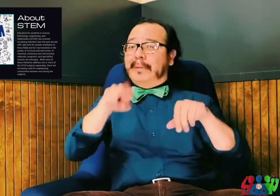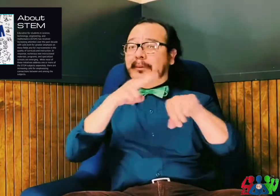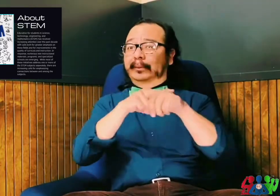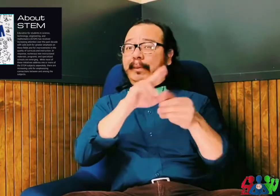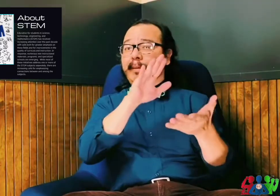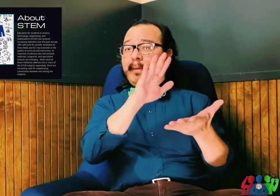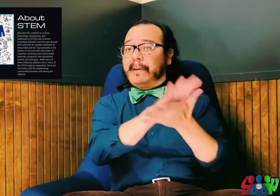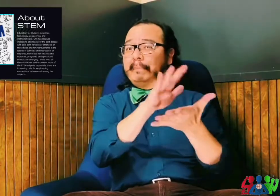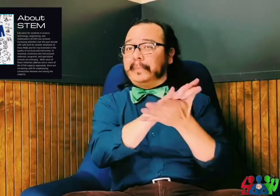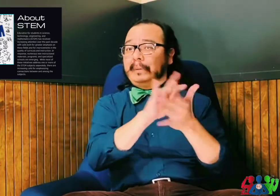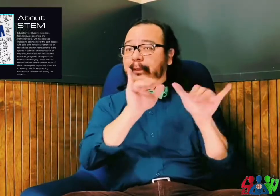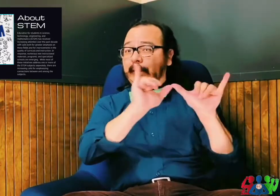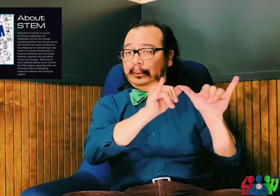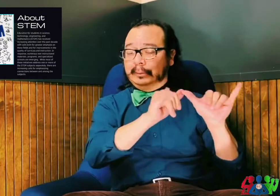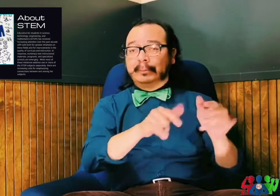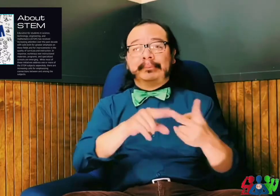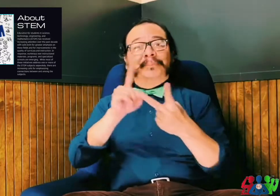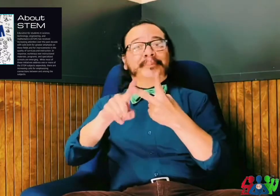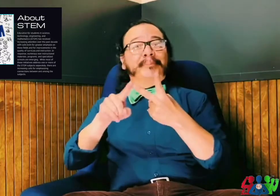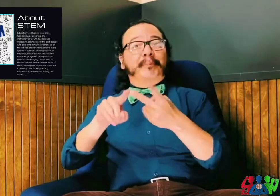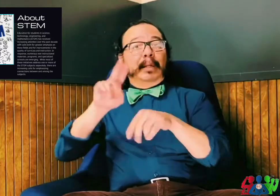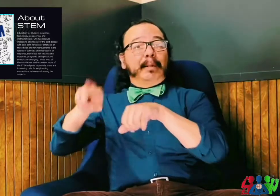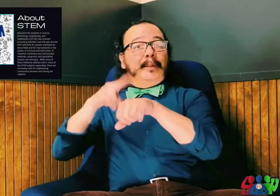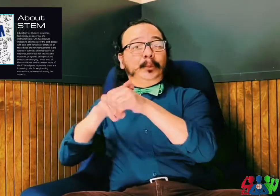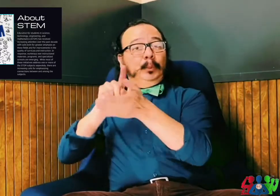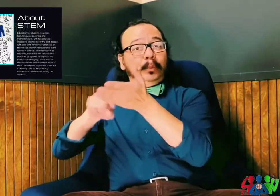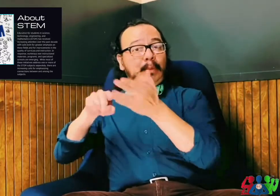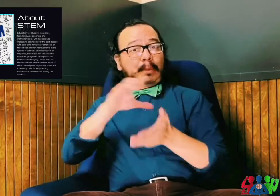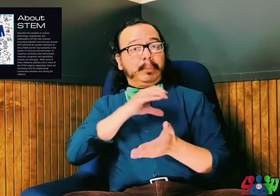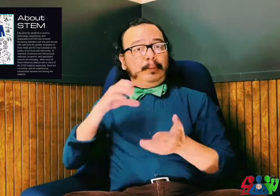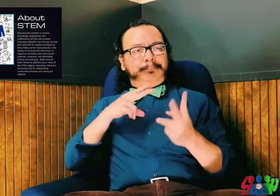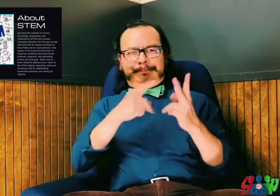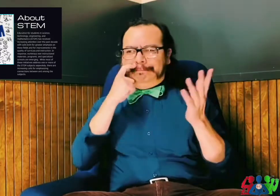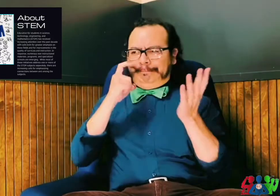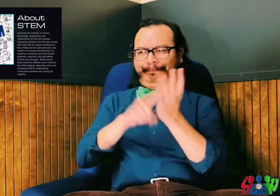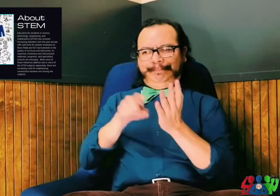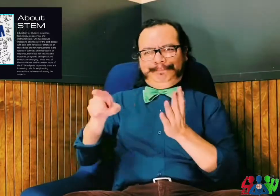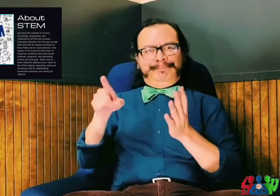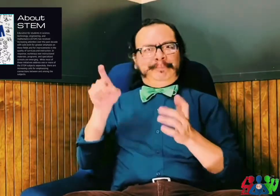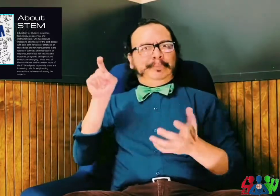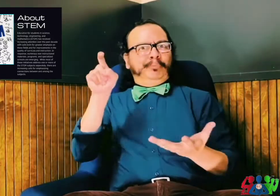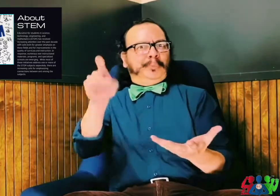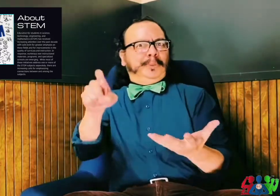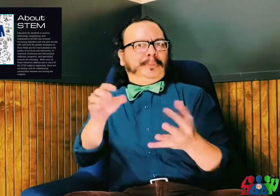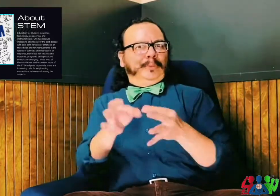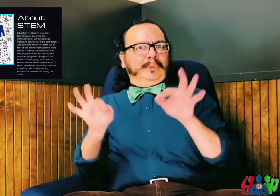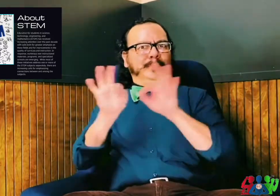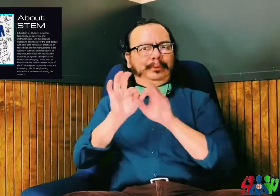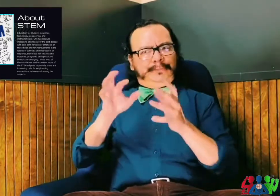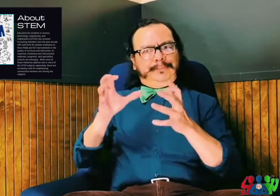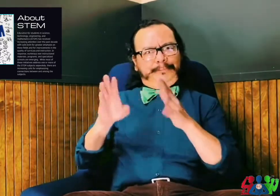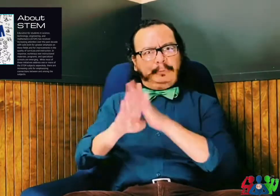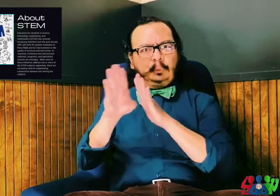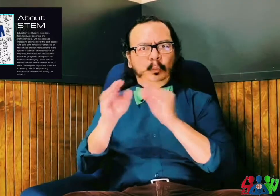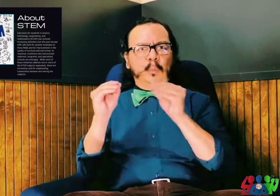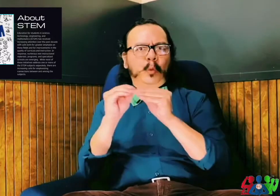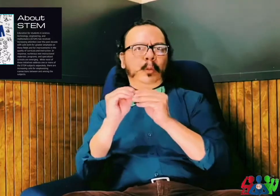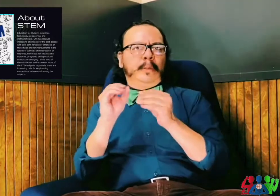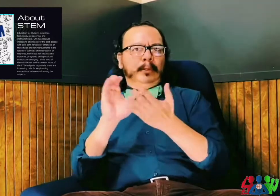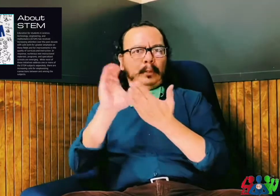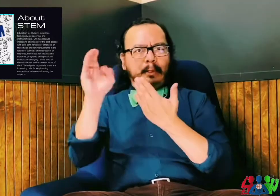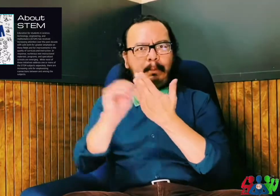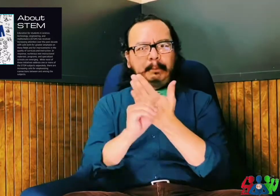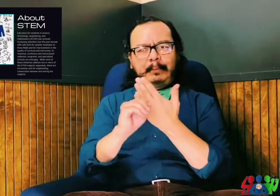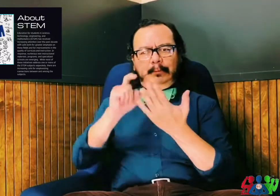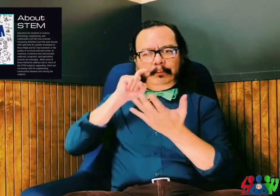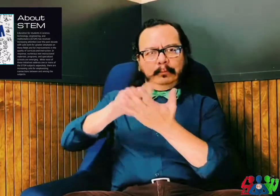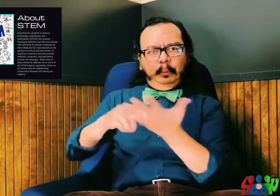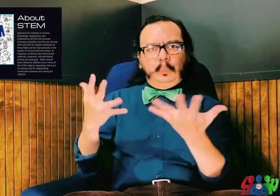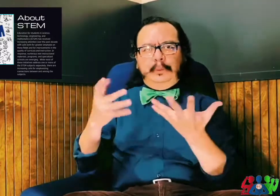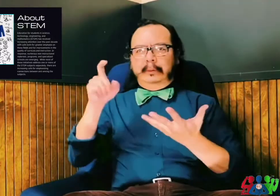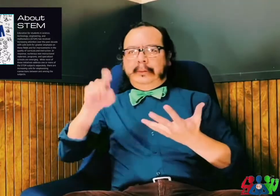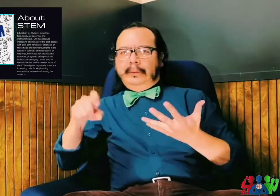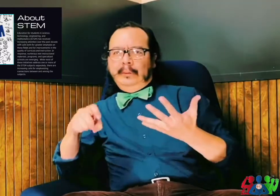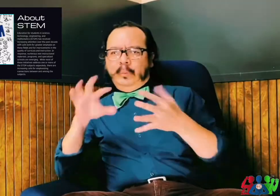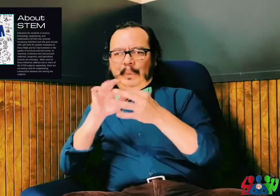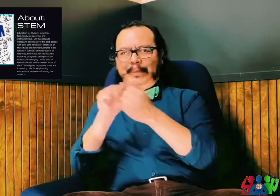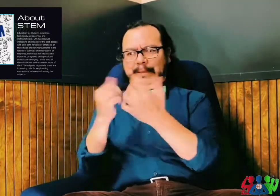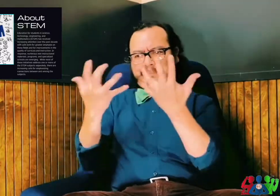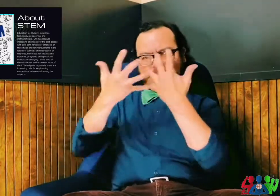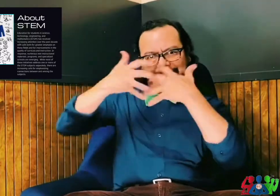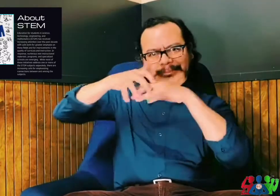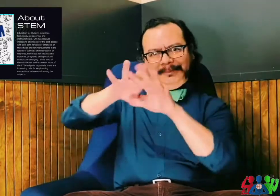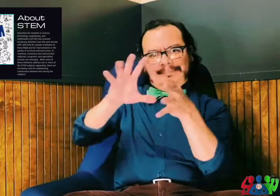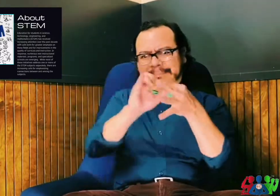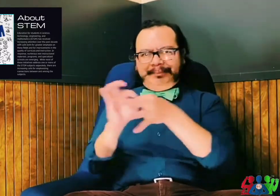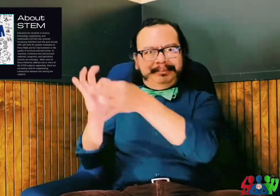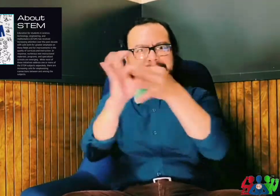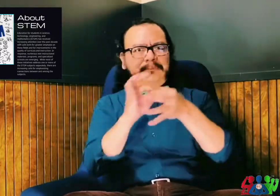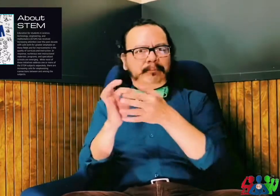The National Academy of Engineering and the National Research Council have increased calls for emphasizing connections between and among the subjects.